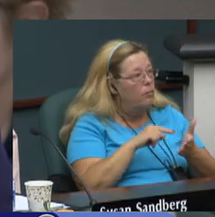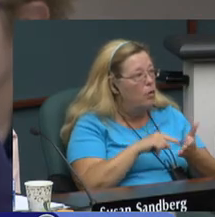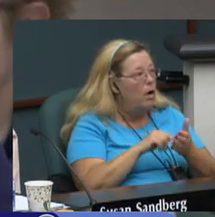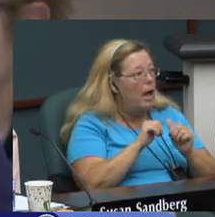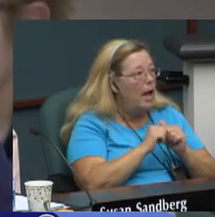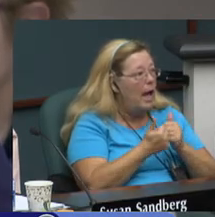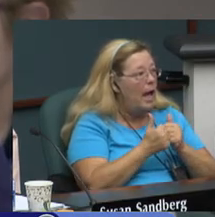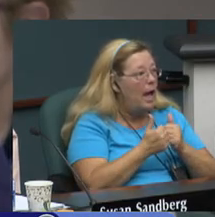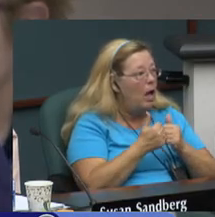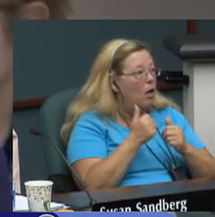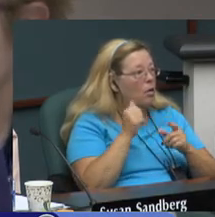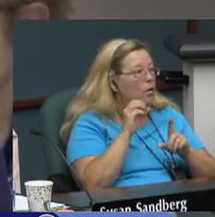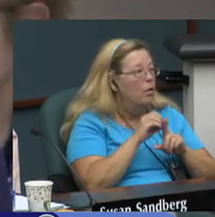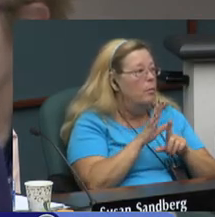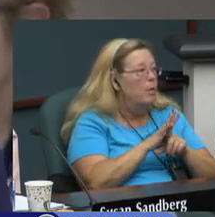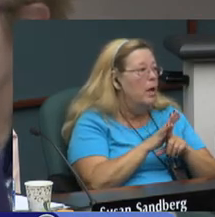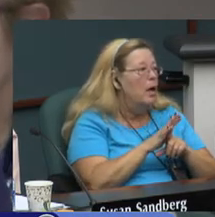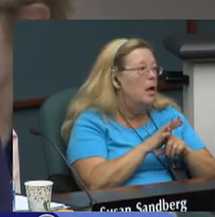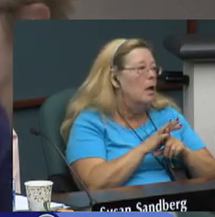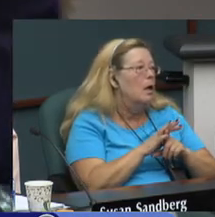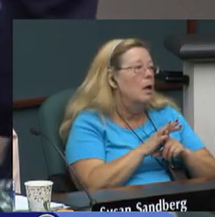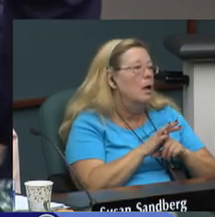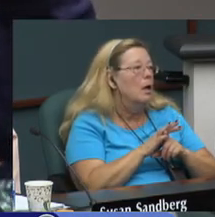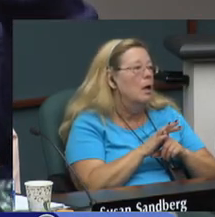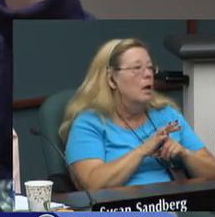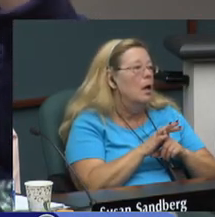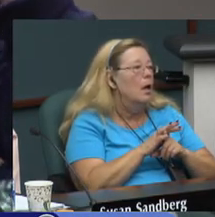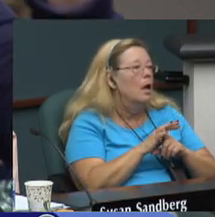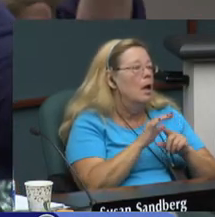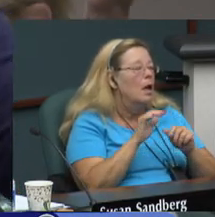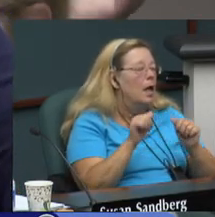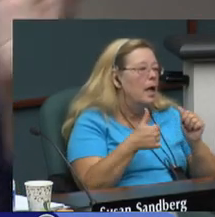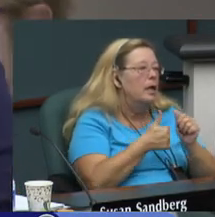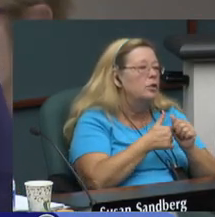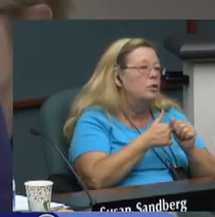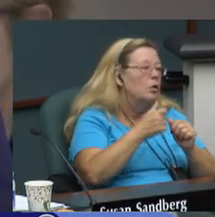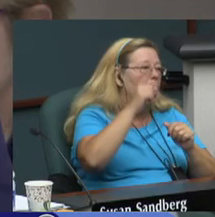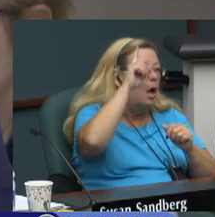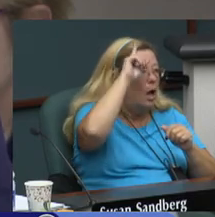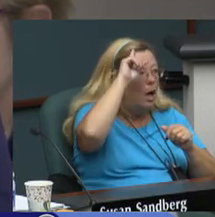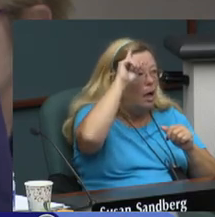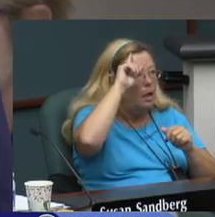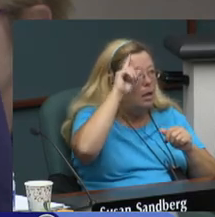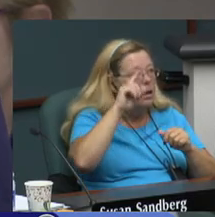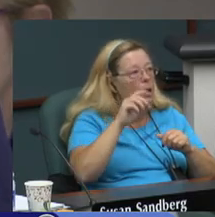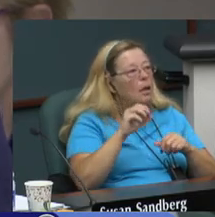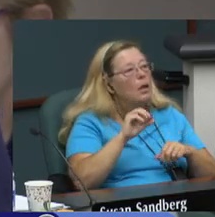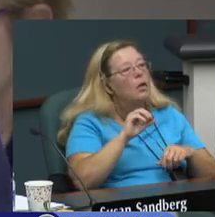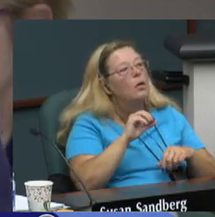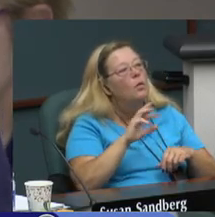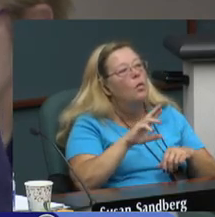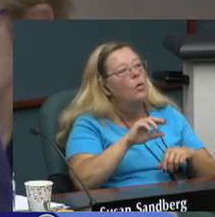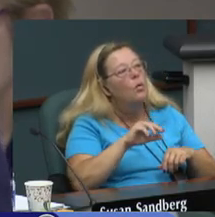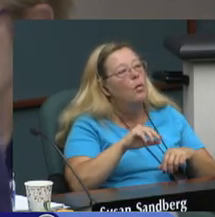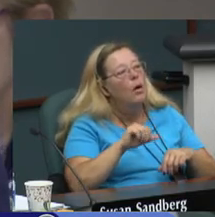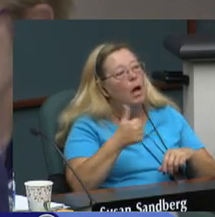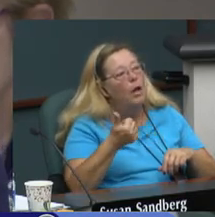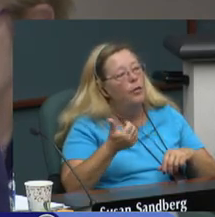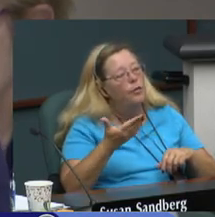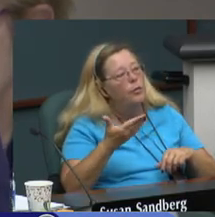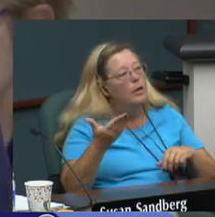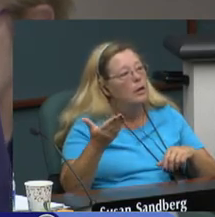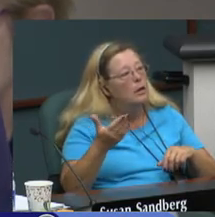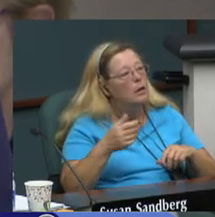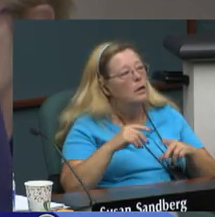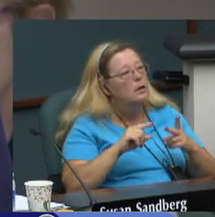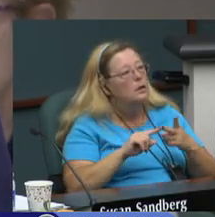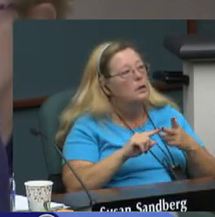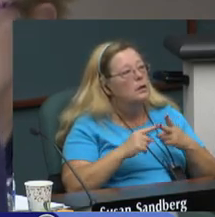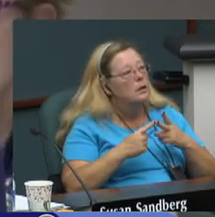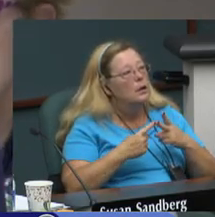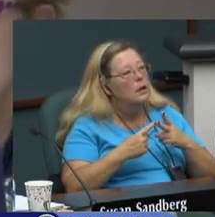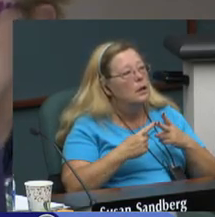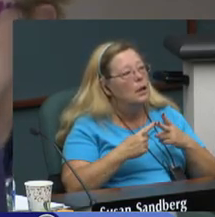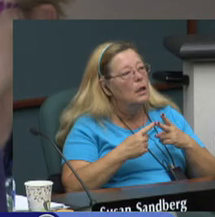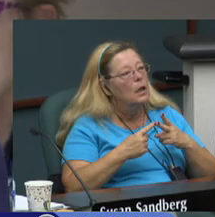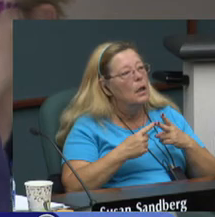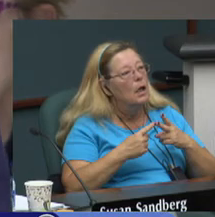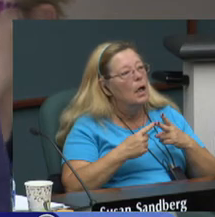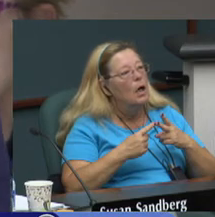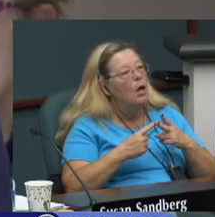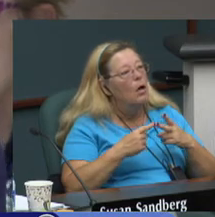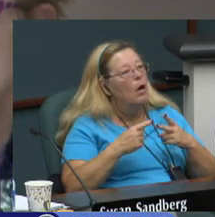impact the extra height or other considerations secondly I'd also request